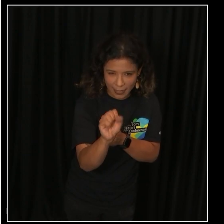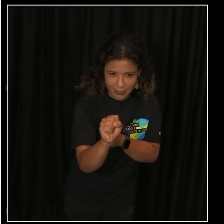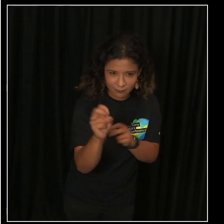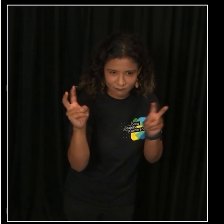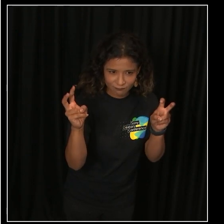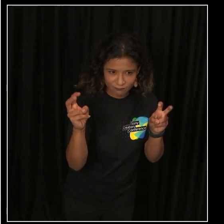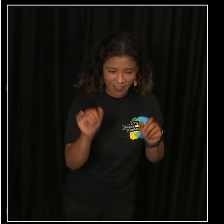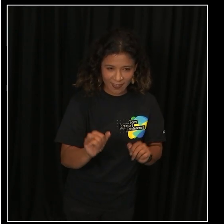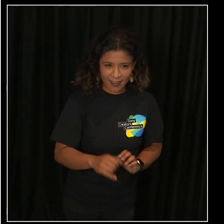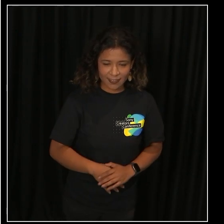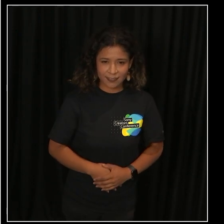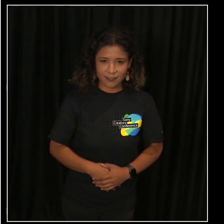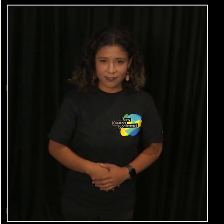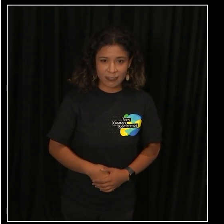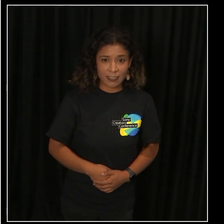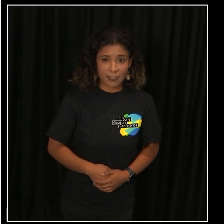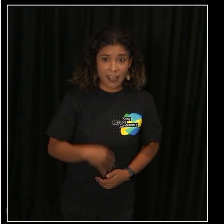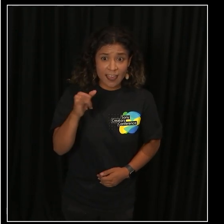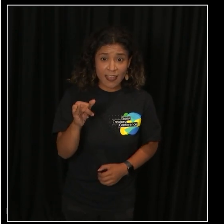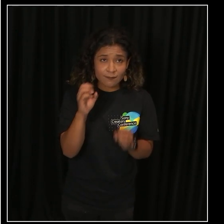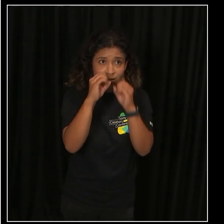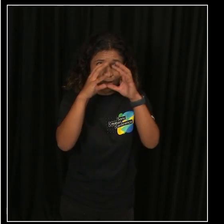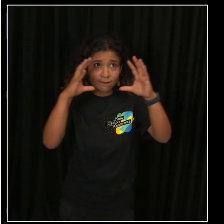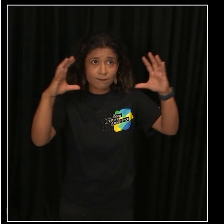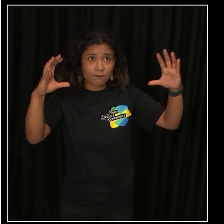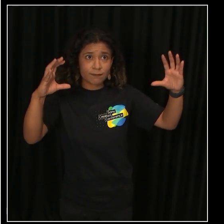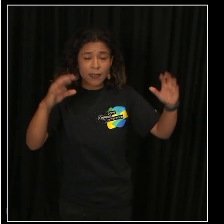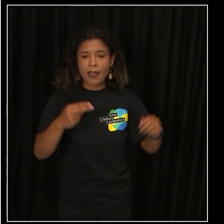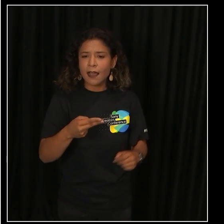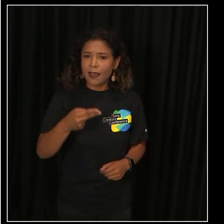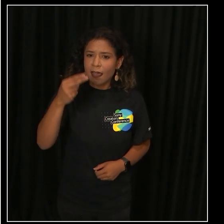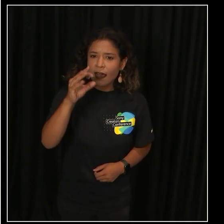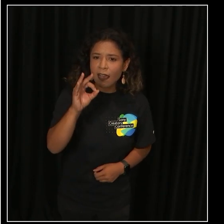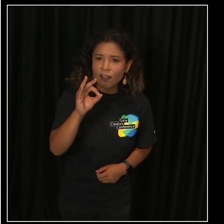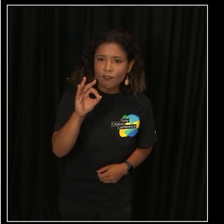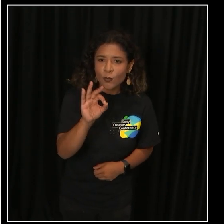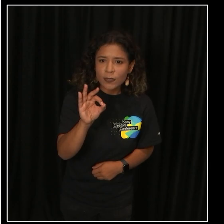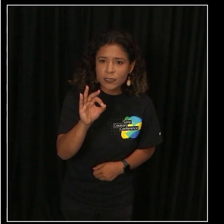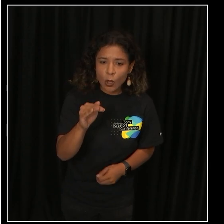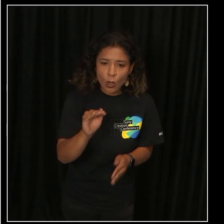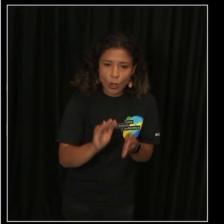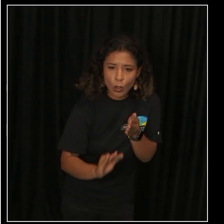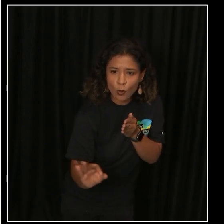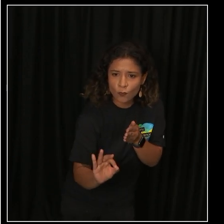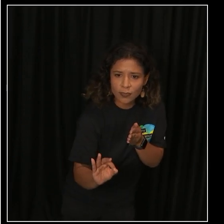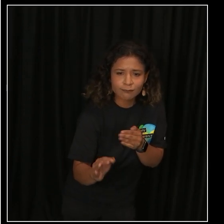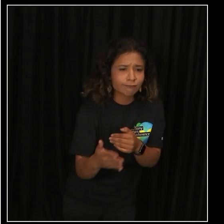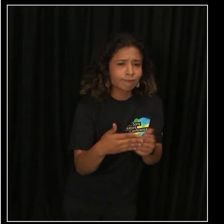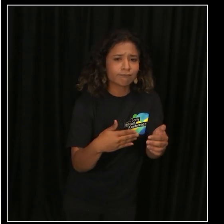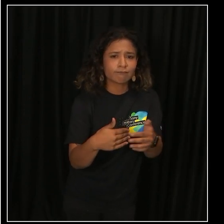This is a visualization. And as you can see, it's high frequency. Low frequency ultimately didn't matter. So this is what we had.